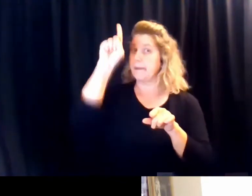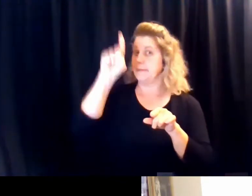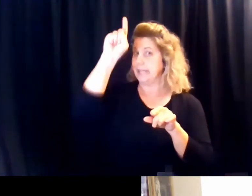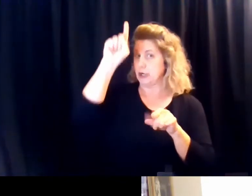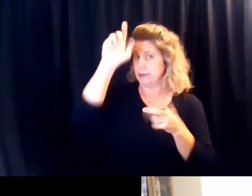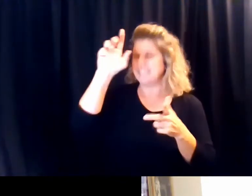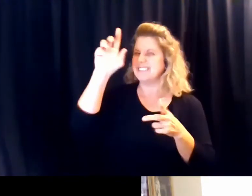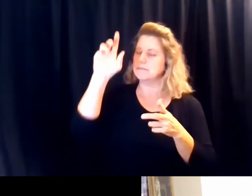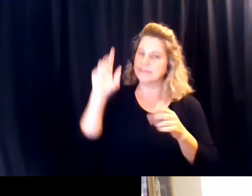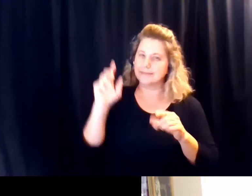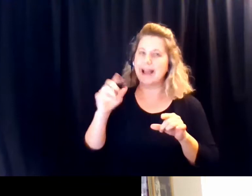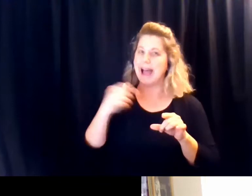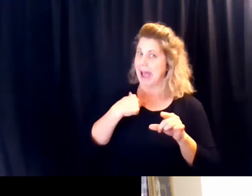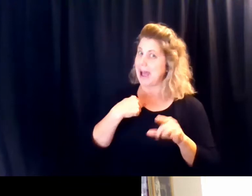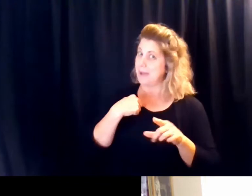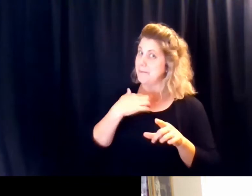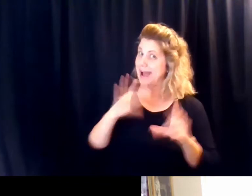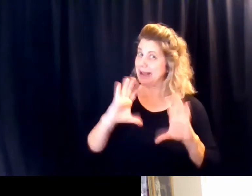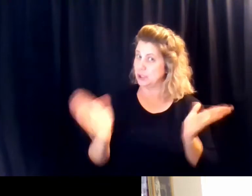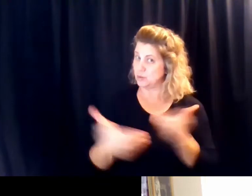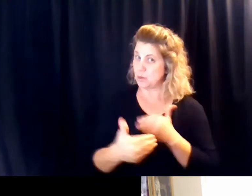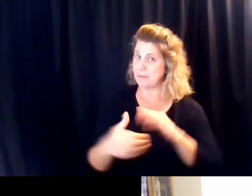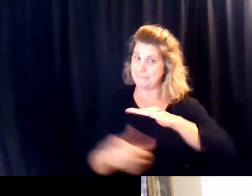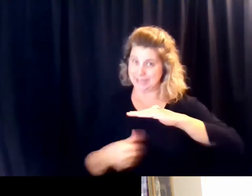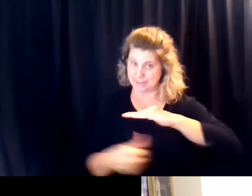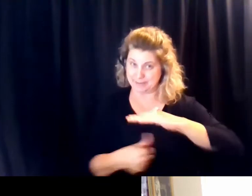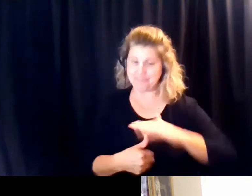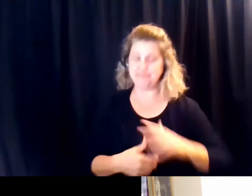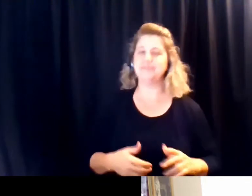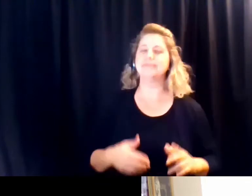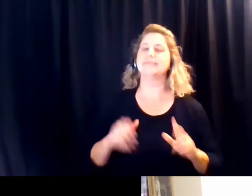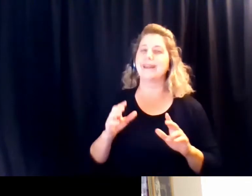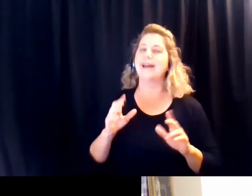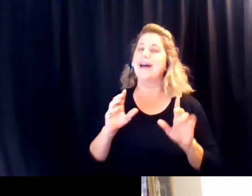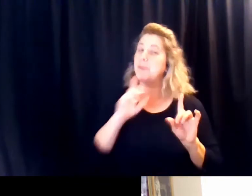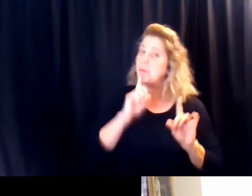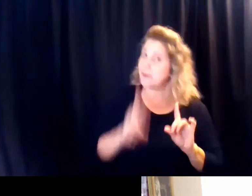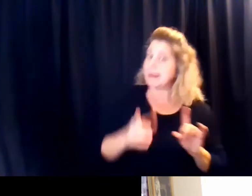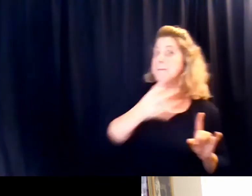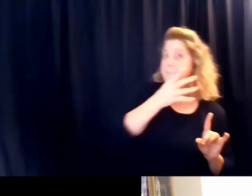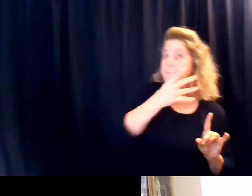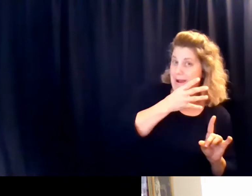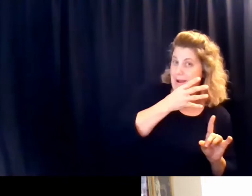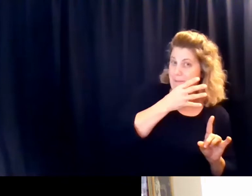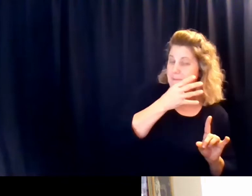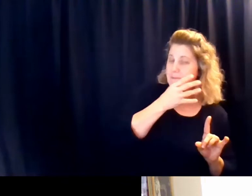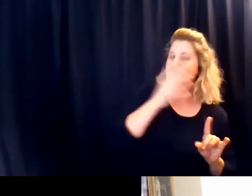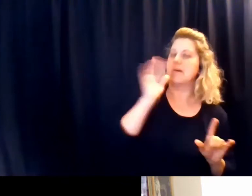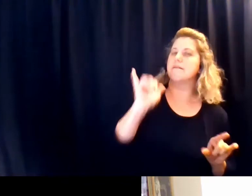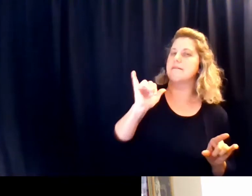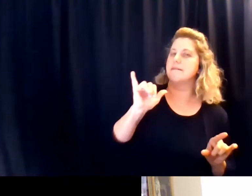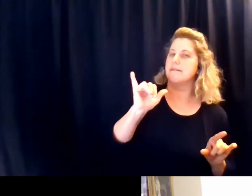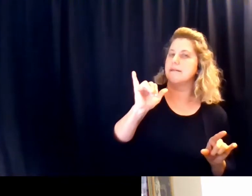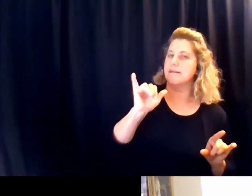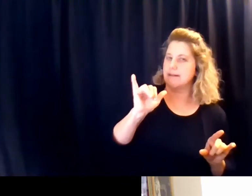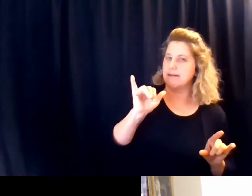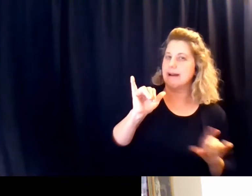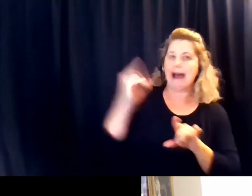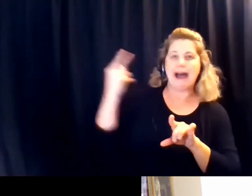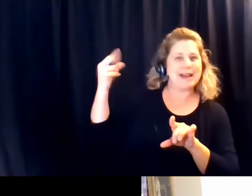Judith Heumann: That I was going to be the person that they wanted me to be before I acquired my polio and which left me as a quadriplegic and